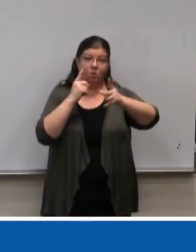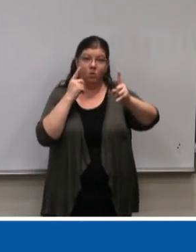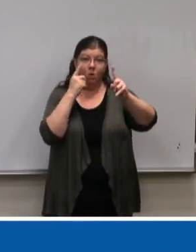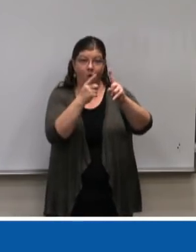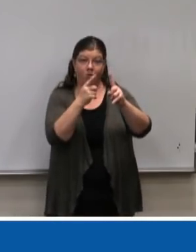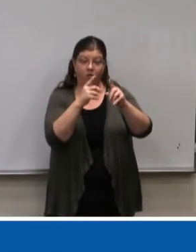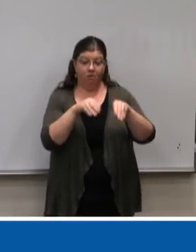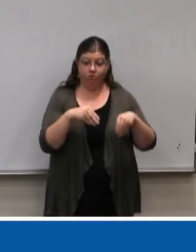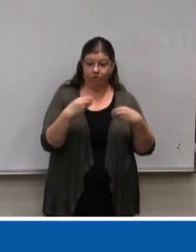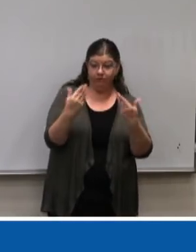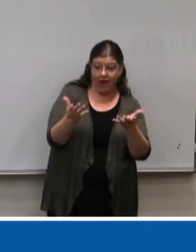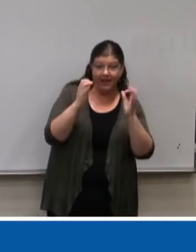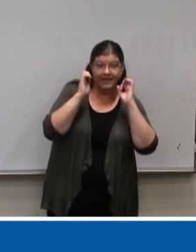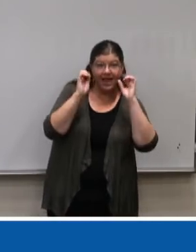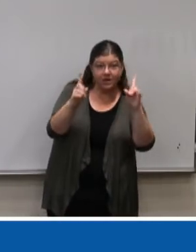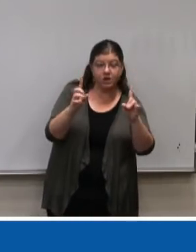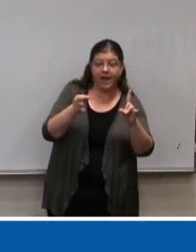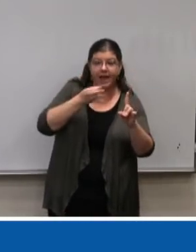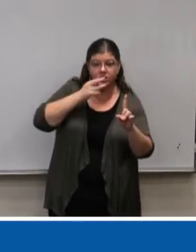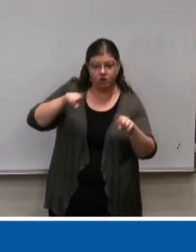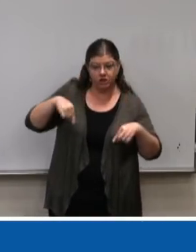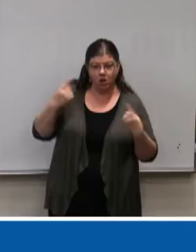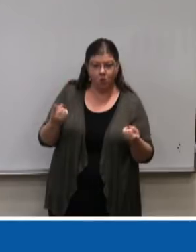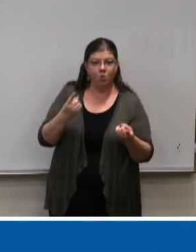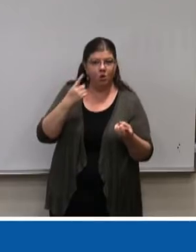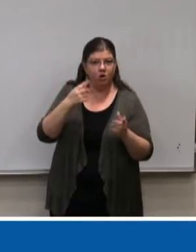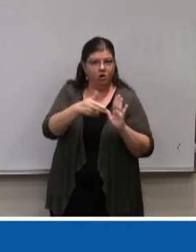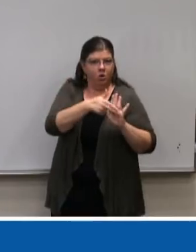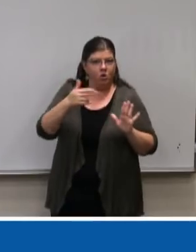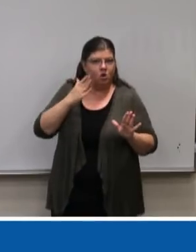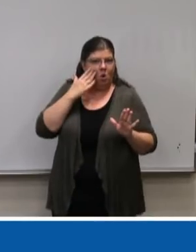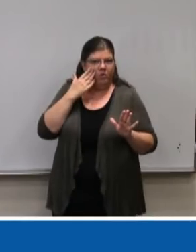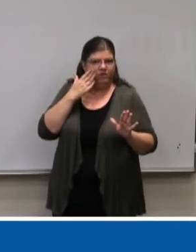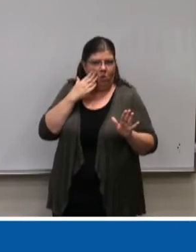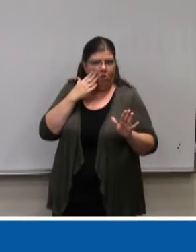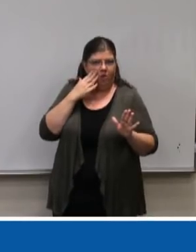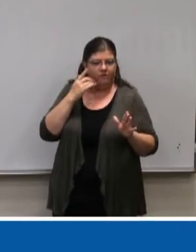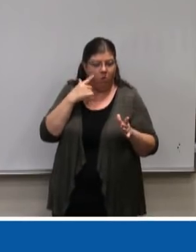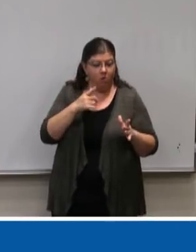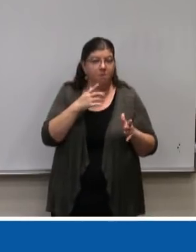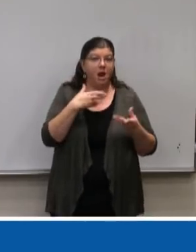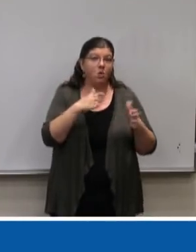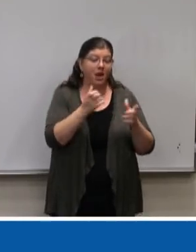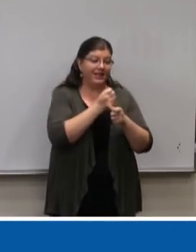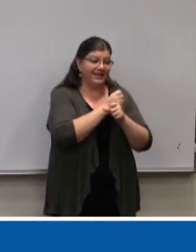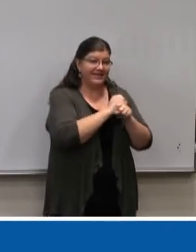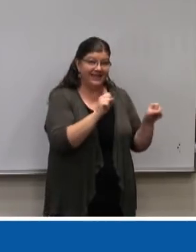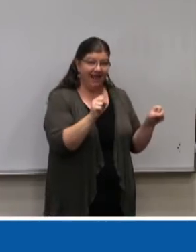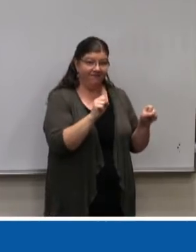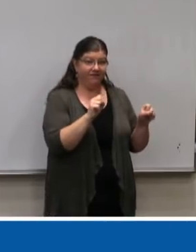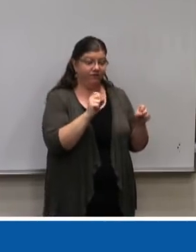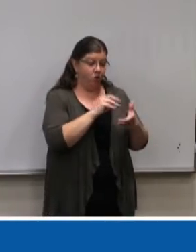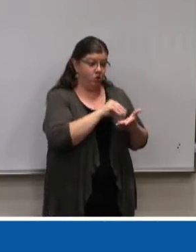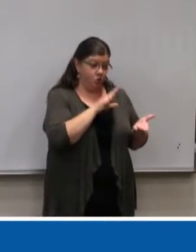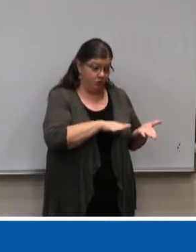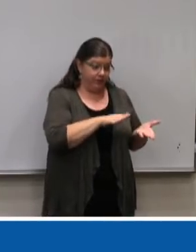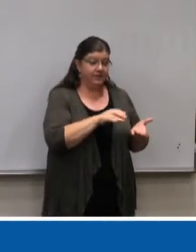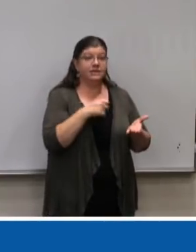provide the educational excellence we?re known for in a way that's safe for our students, for our staff, and for our faculty, that's got to be job one.